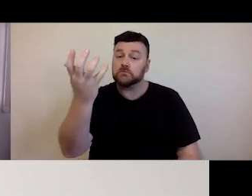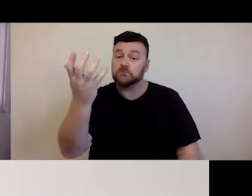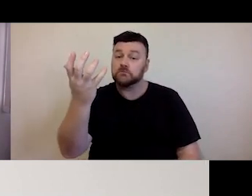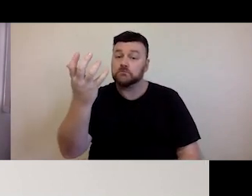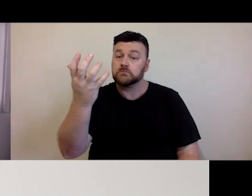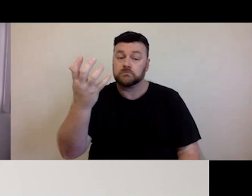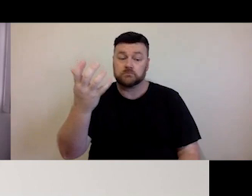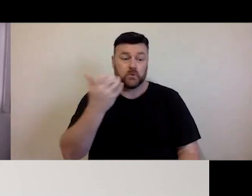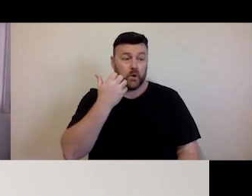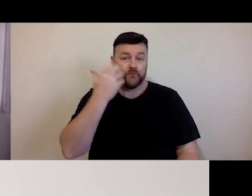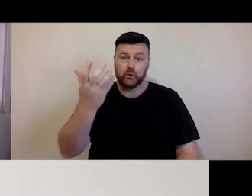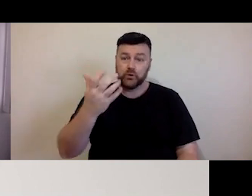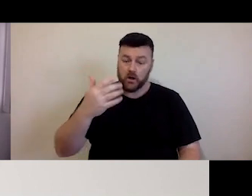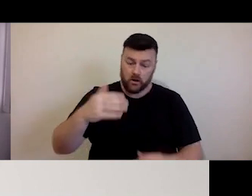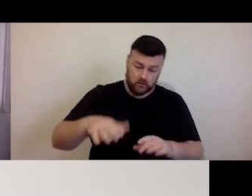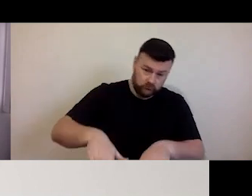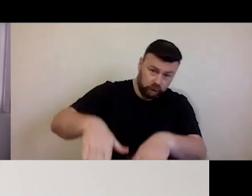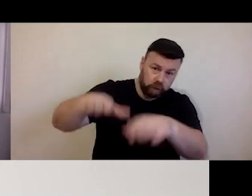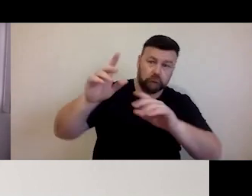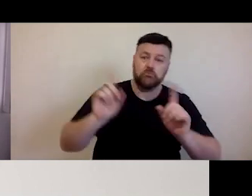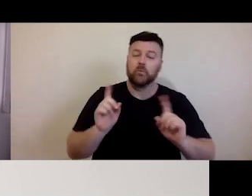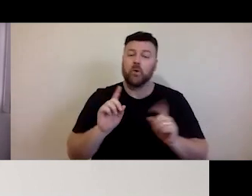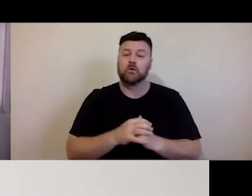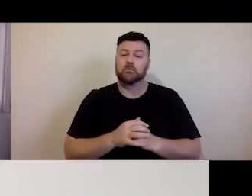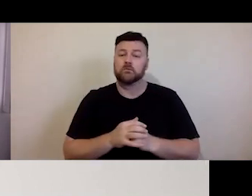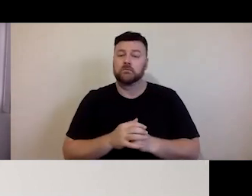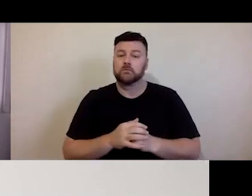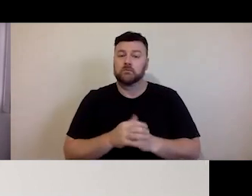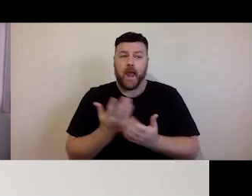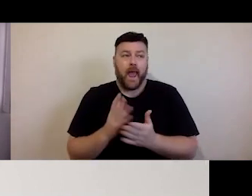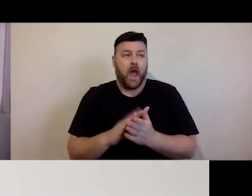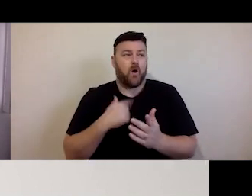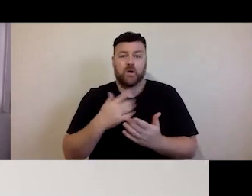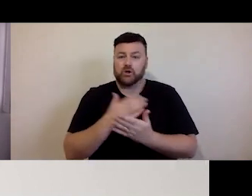It's our jointly articulated shared desire for the future and it